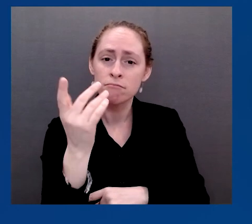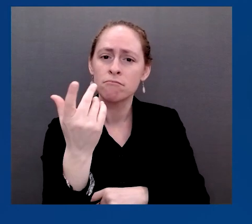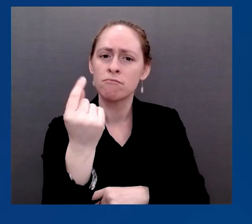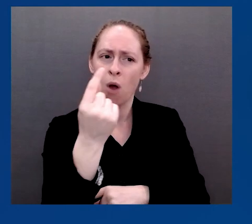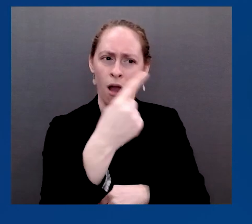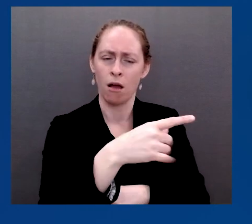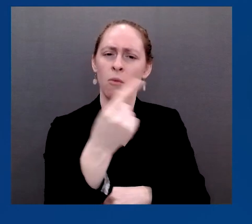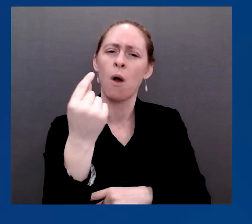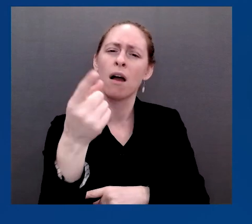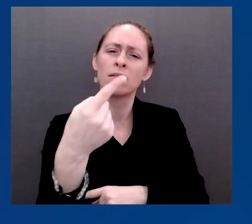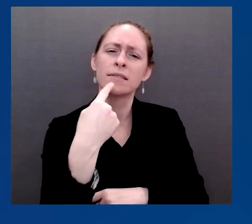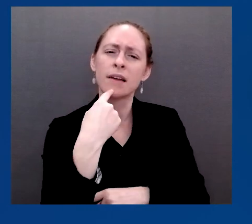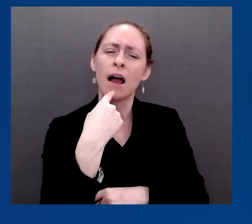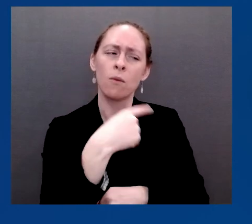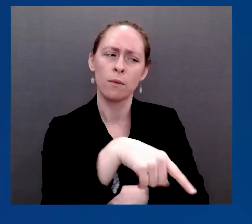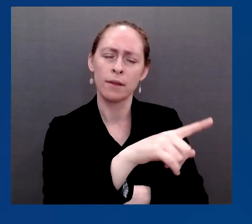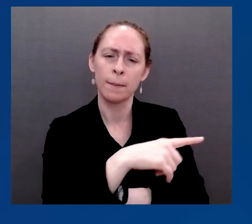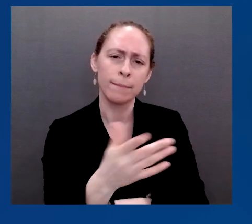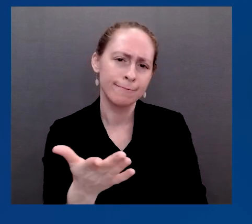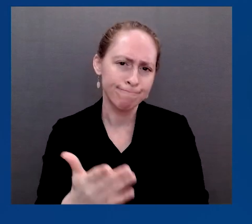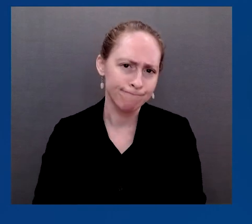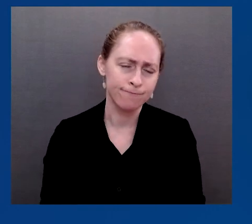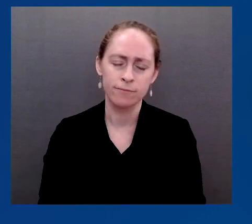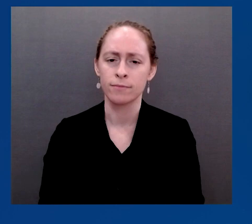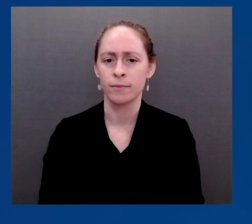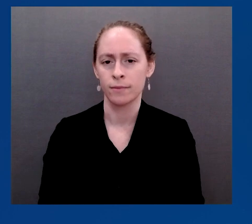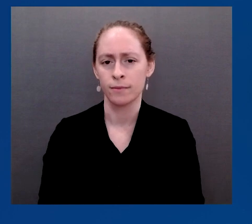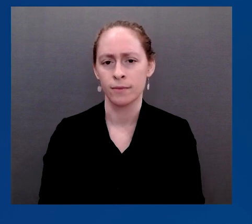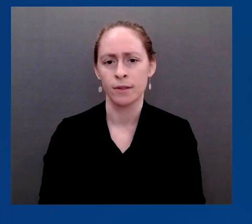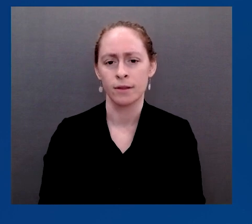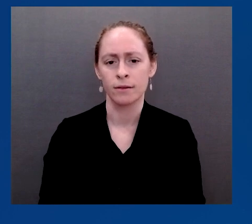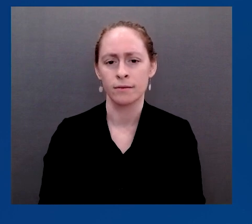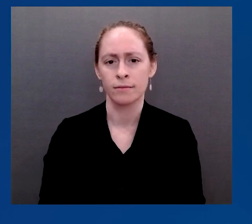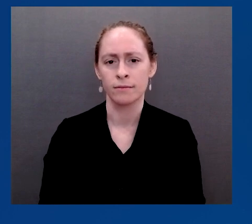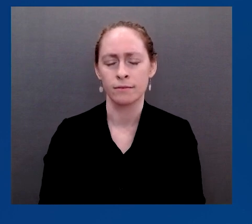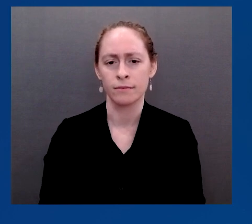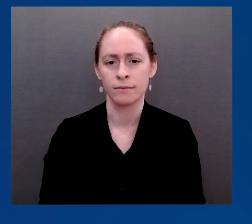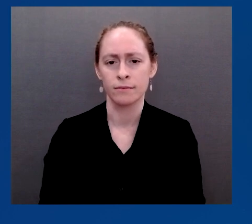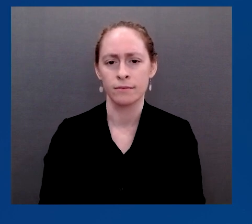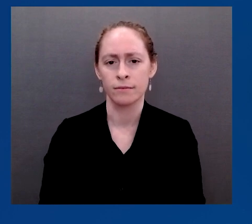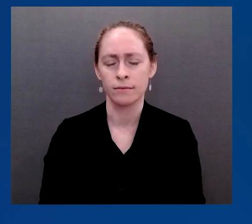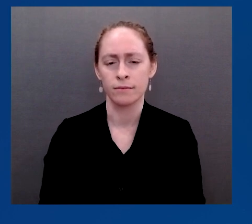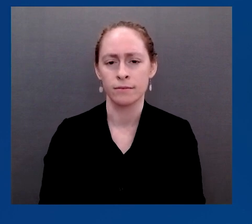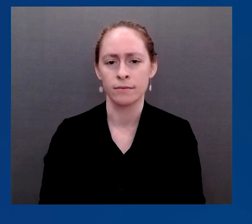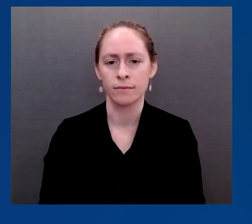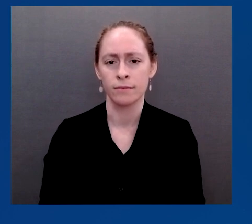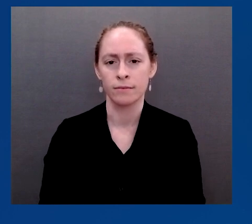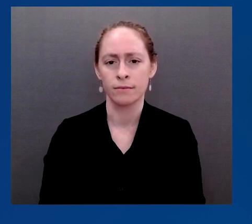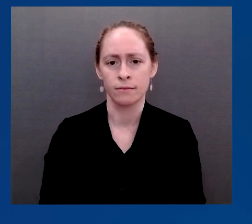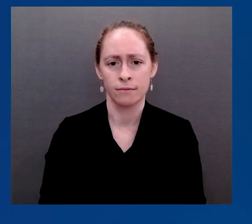Dr. Walensky: Right. So this is among the considerations that we take into account as we work on all of our recommendations.